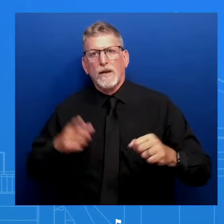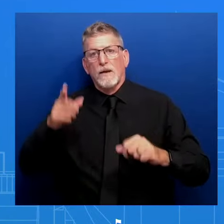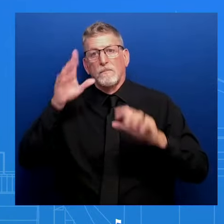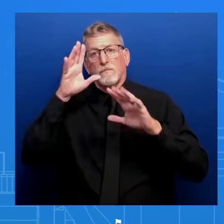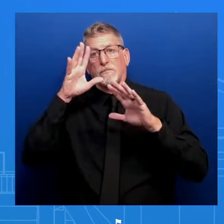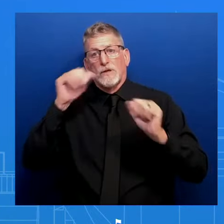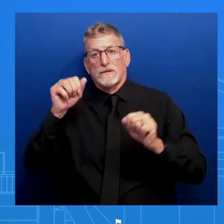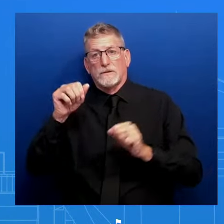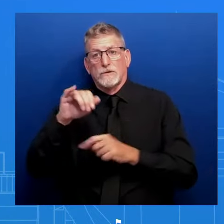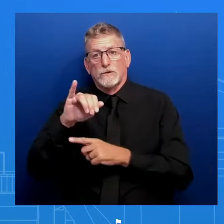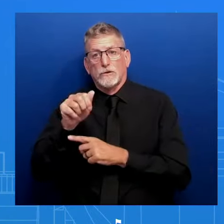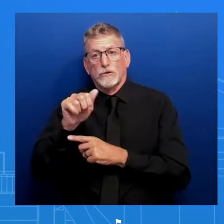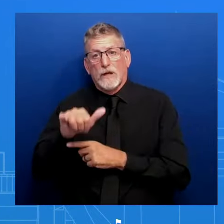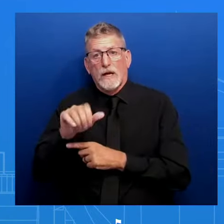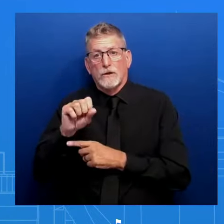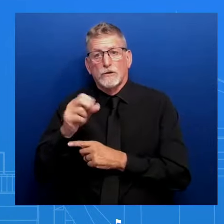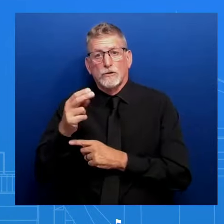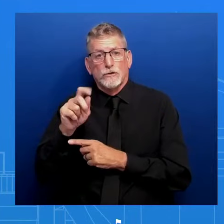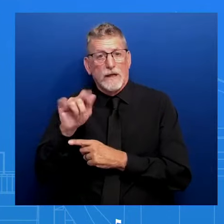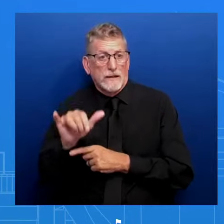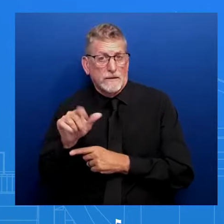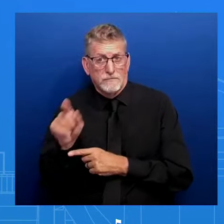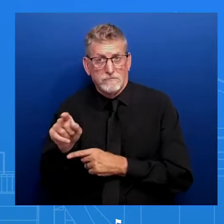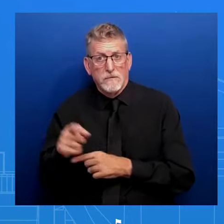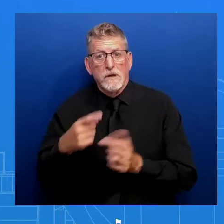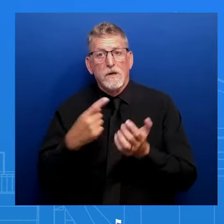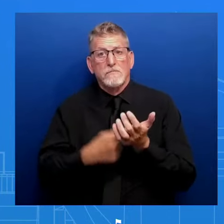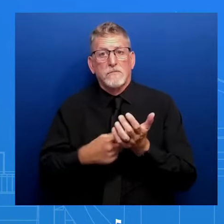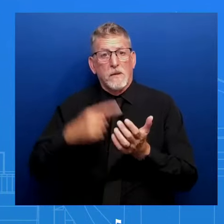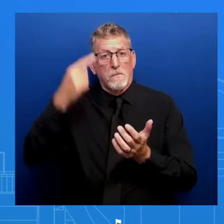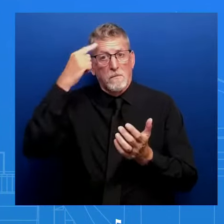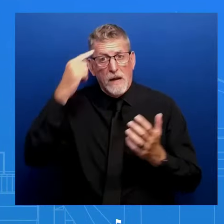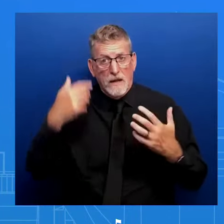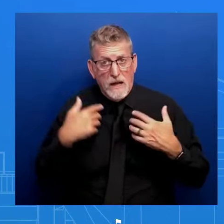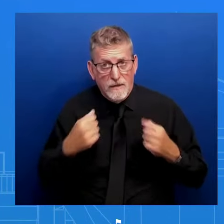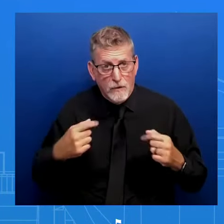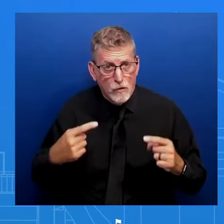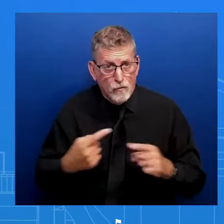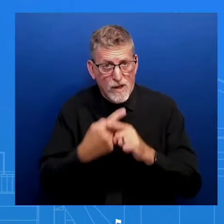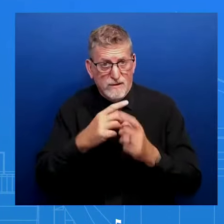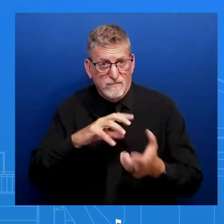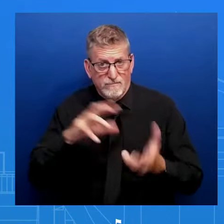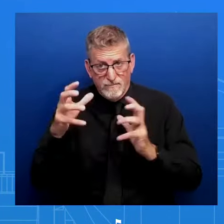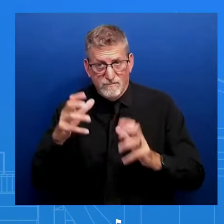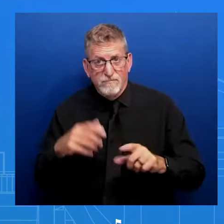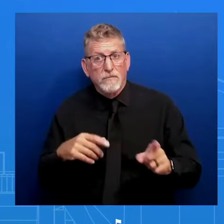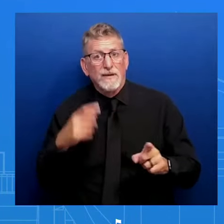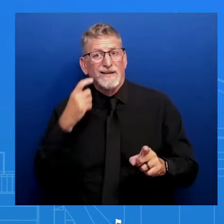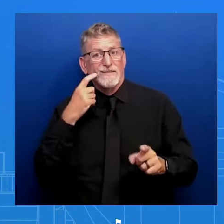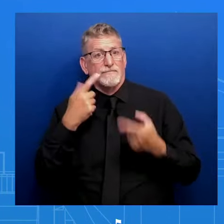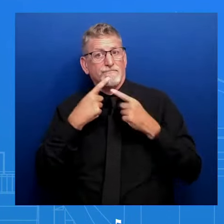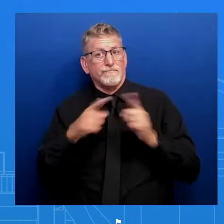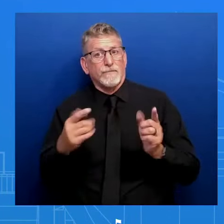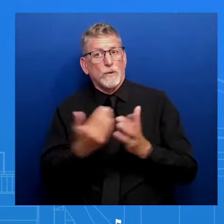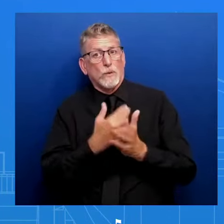As you know, the President just -- just yesterday announced a new rule to make sure that mental health is deal- -- is dealt with in a -- with a --